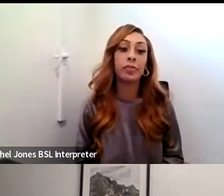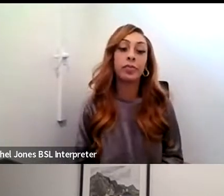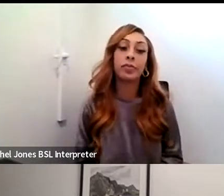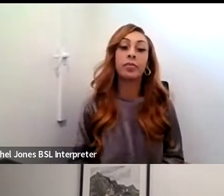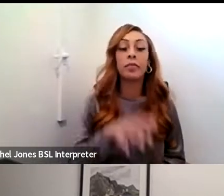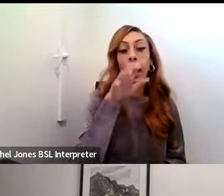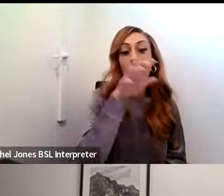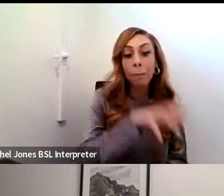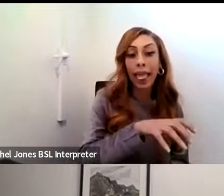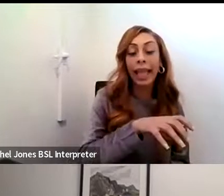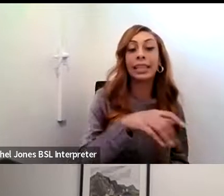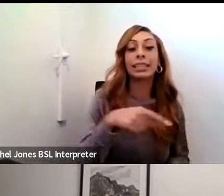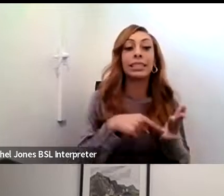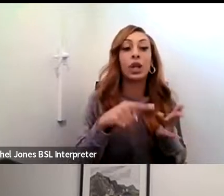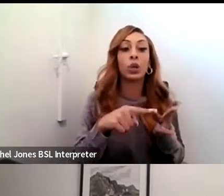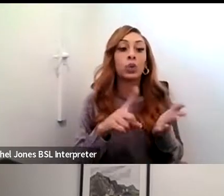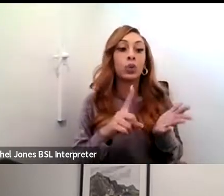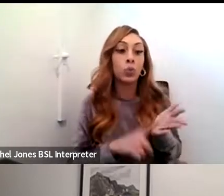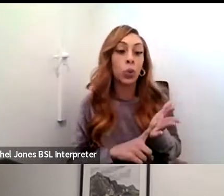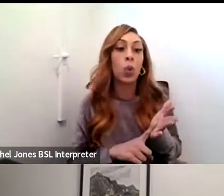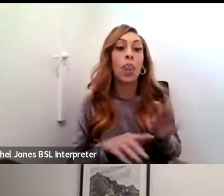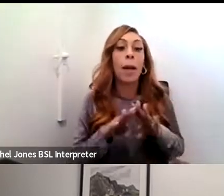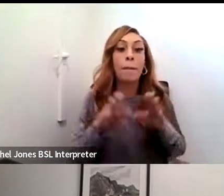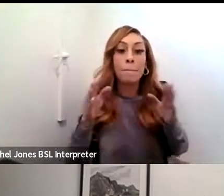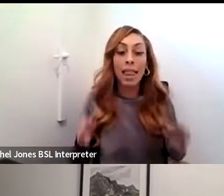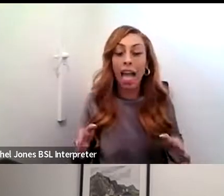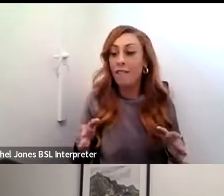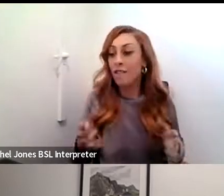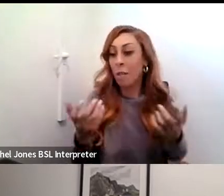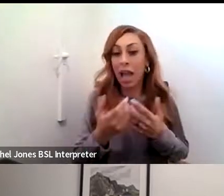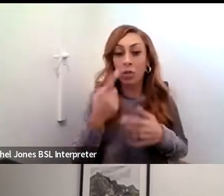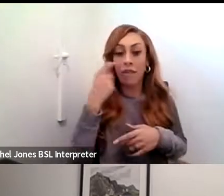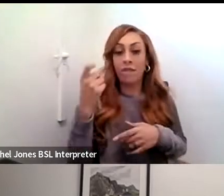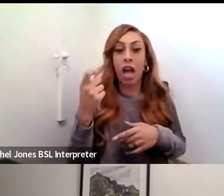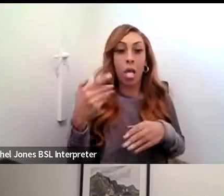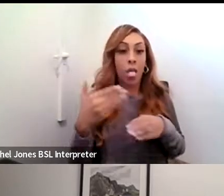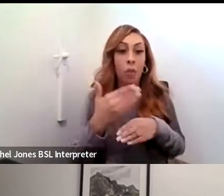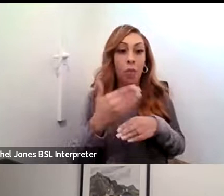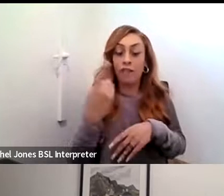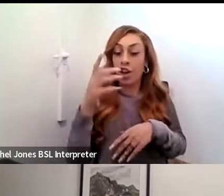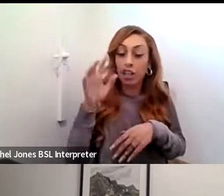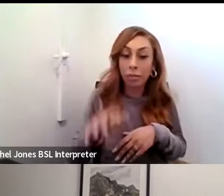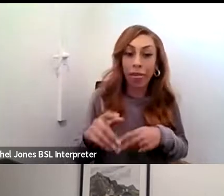and platforms that allow people to even find the work in the first place, and about how there still seems to be a gap there.